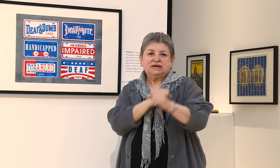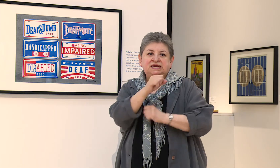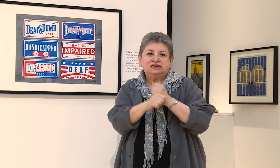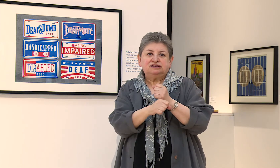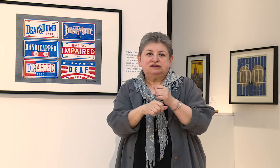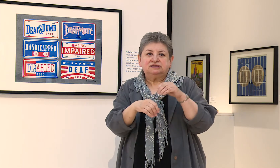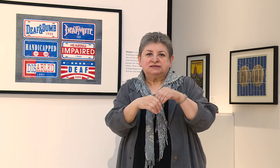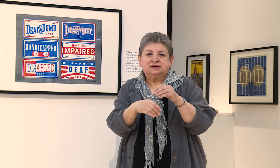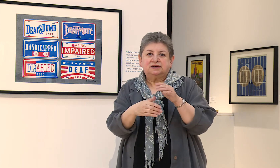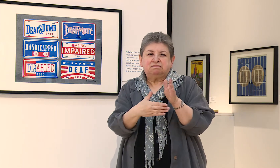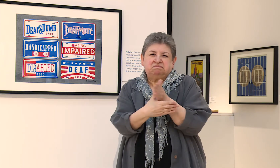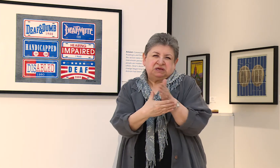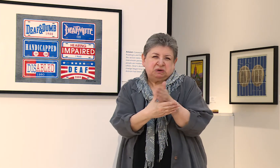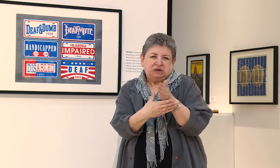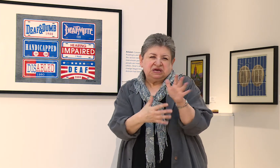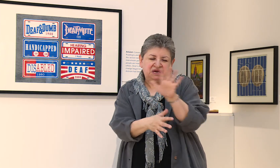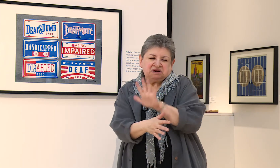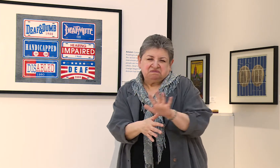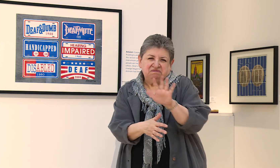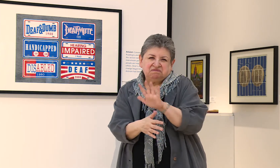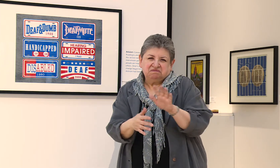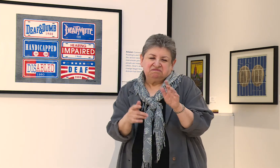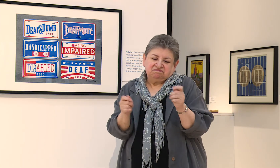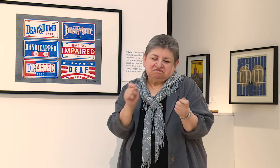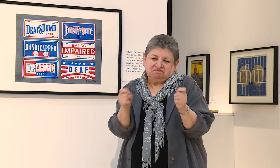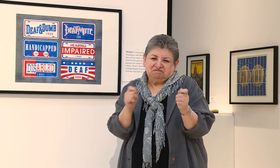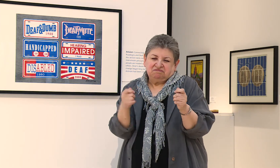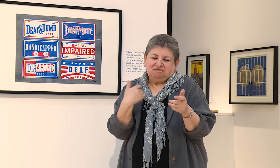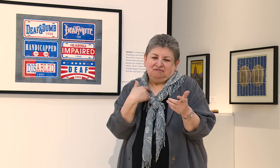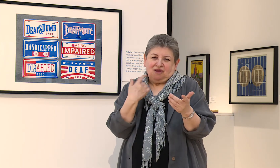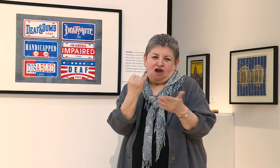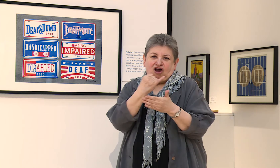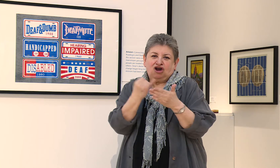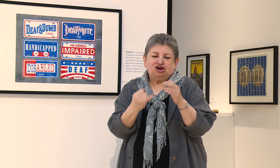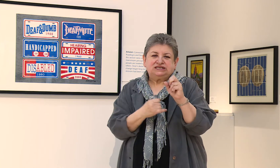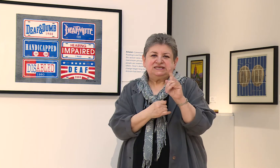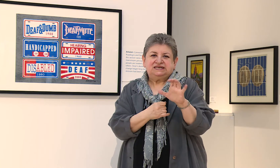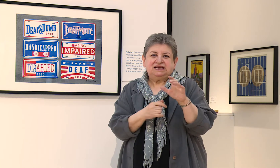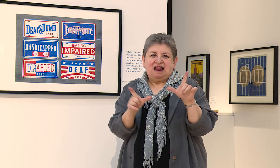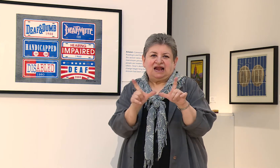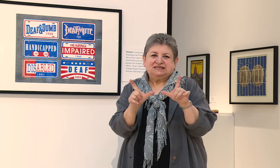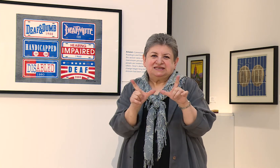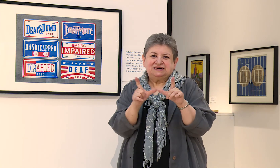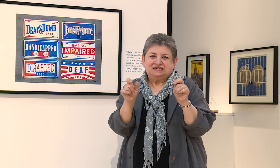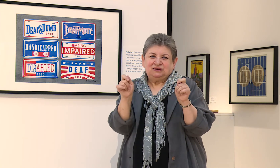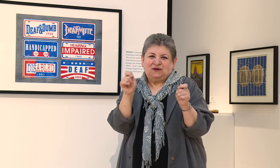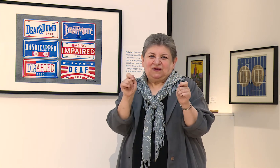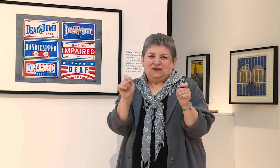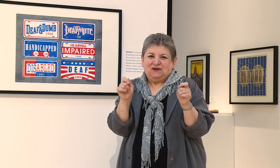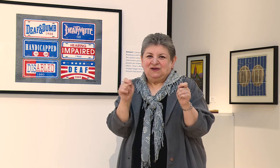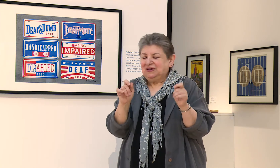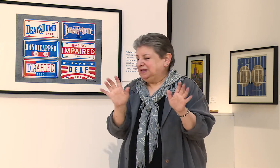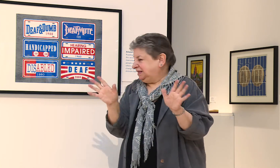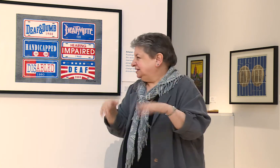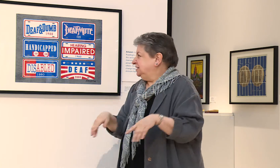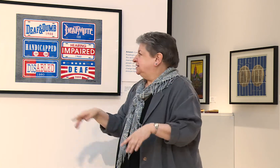with about 20 years, give or take. I have artistic license, of course. Ha ha!